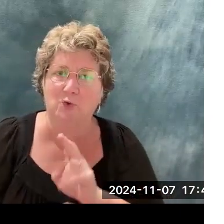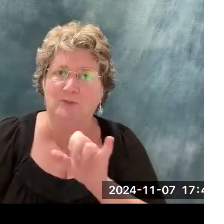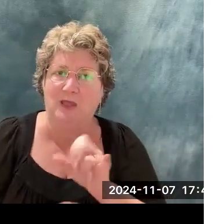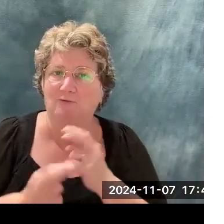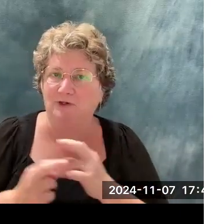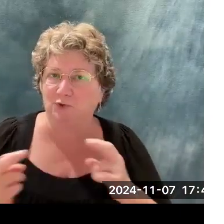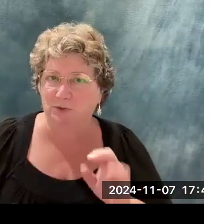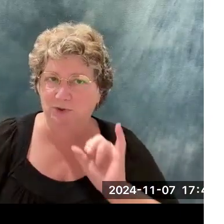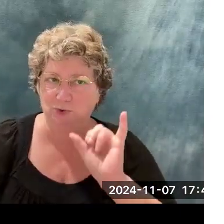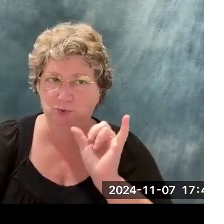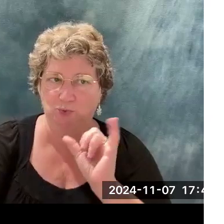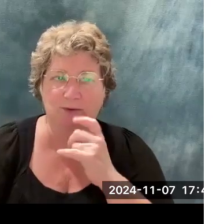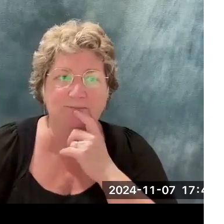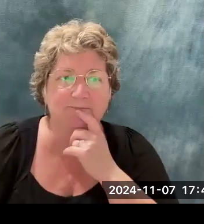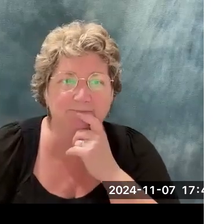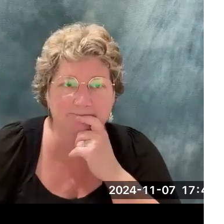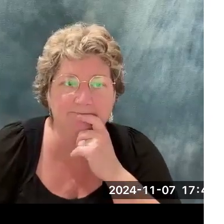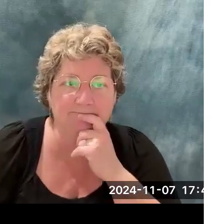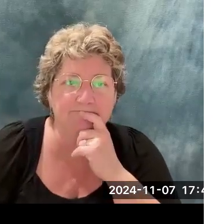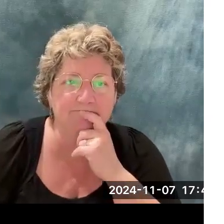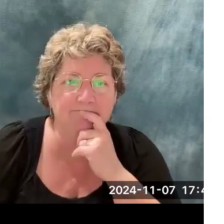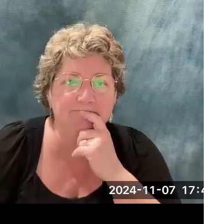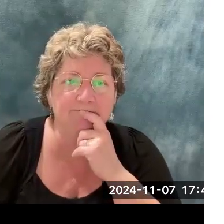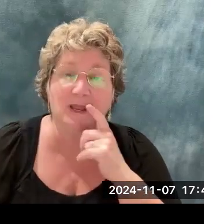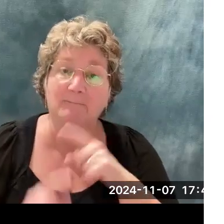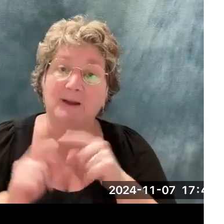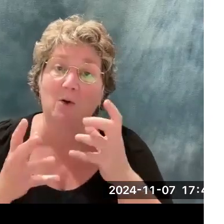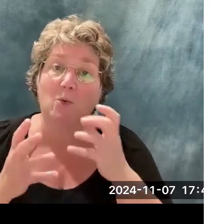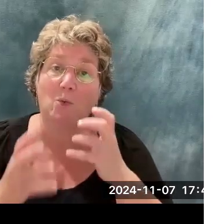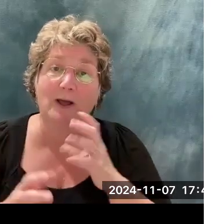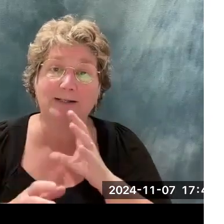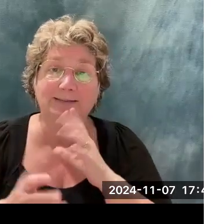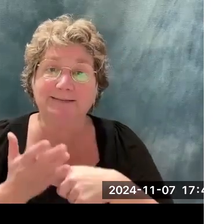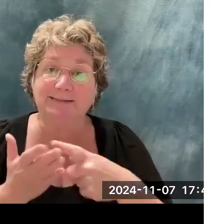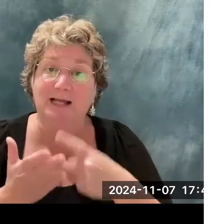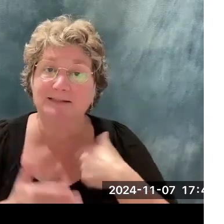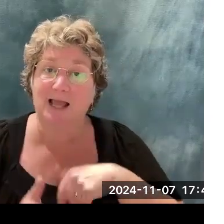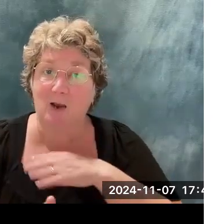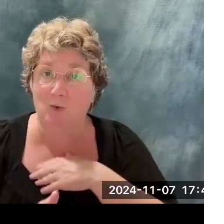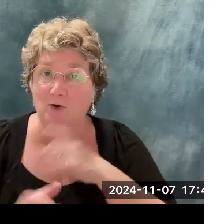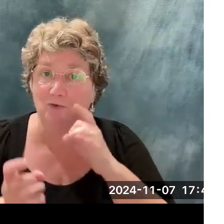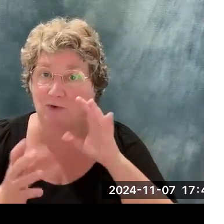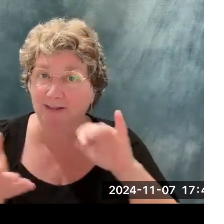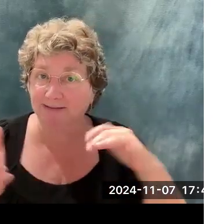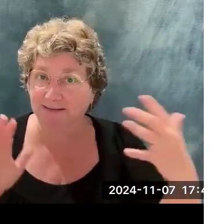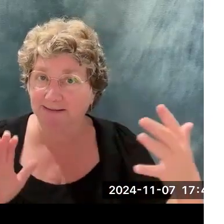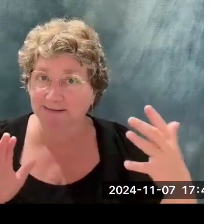But I want to talk about, again, our crisis service system. And as Stephanie mentioned, we look at ensuring